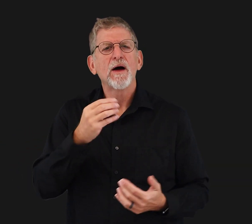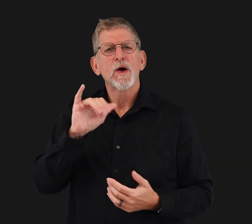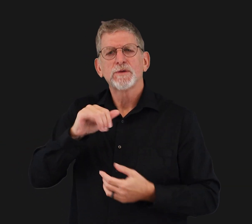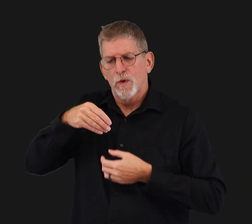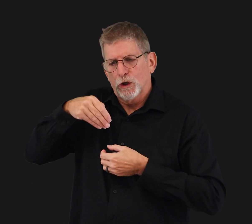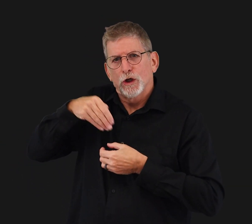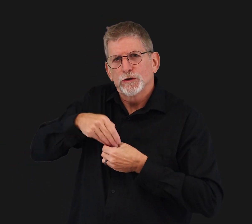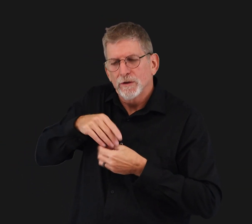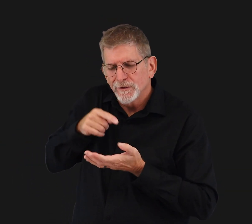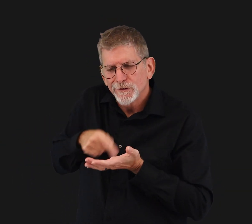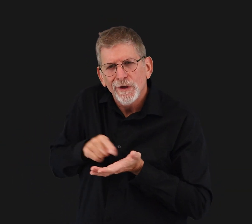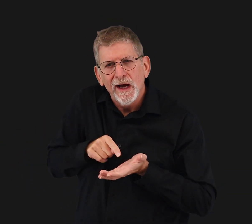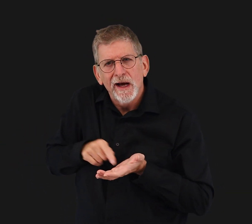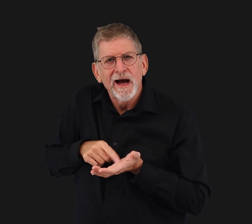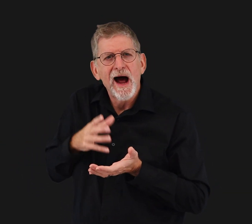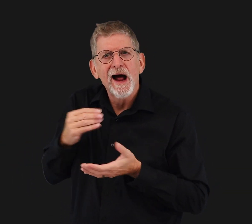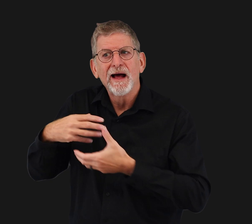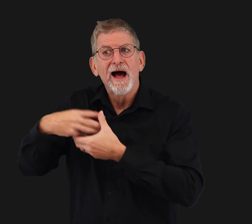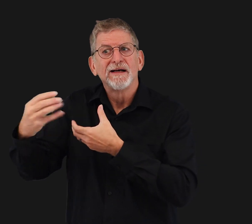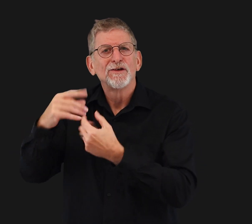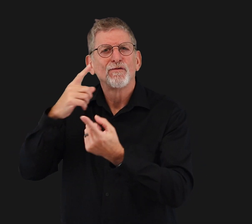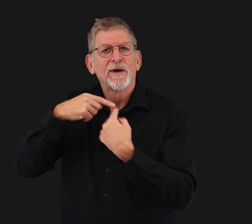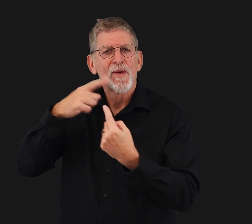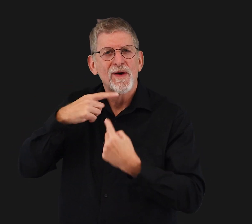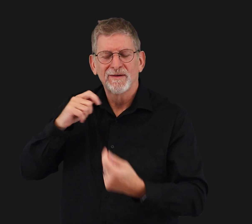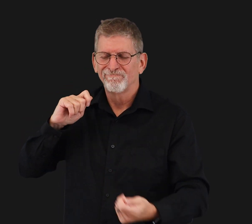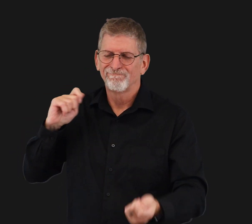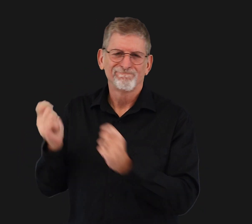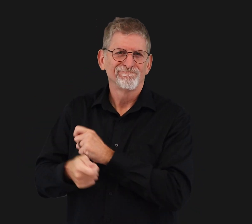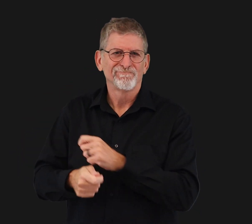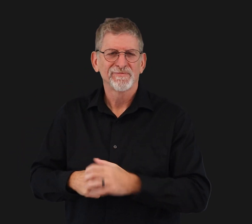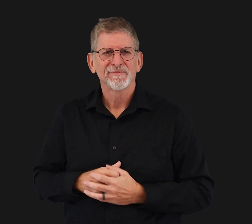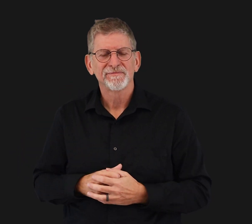as well as internal audits and external reports.